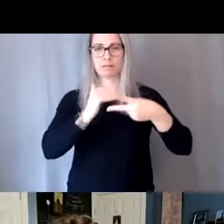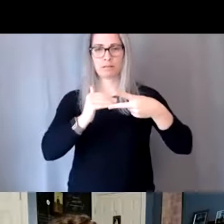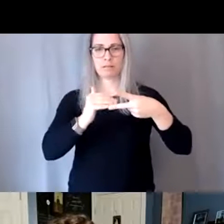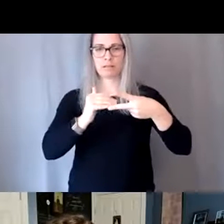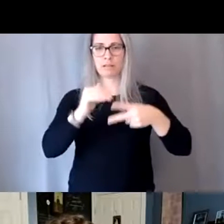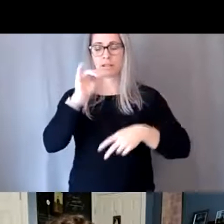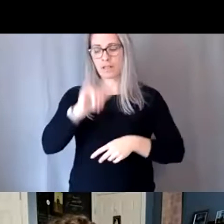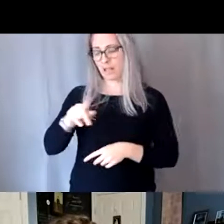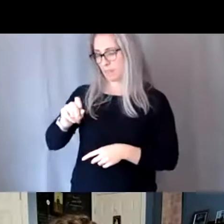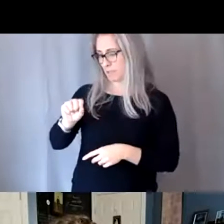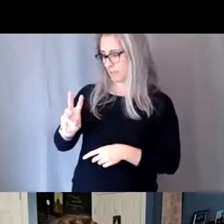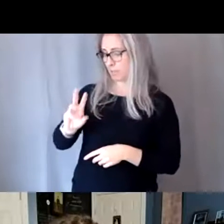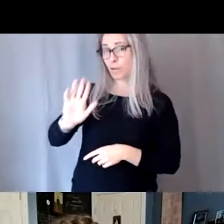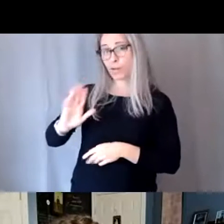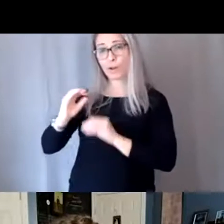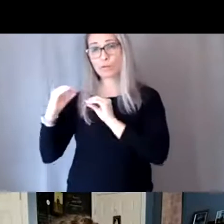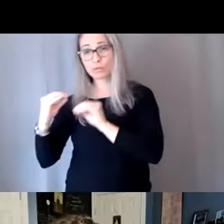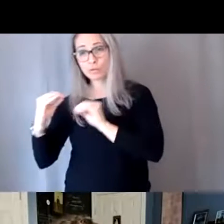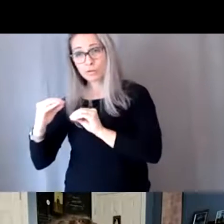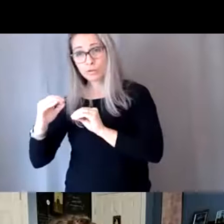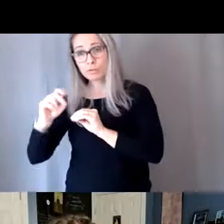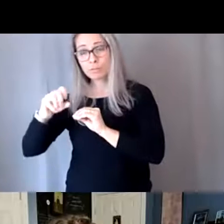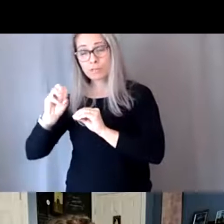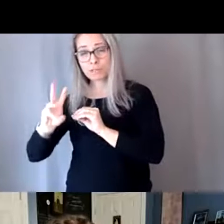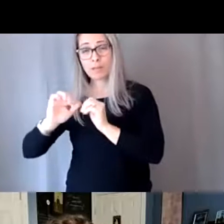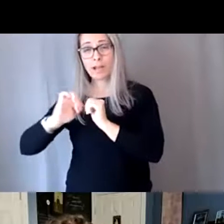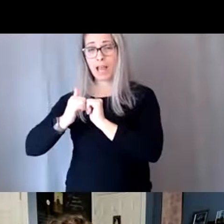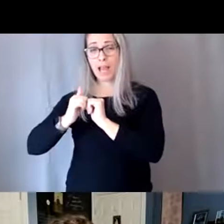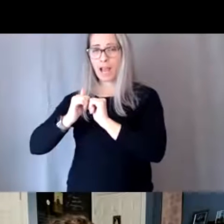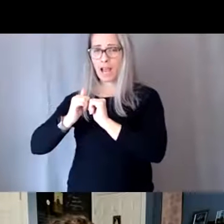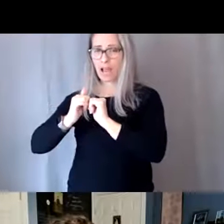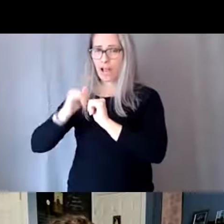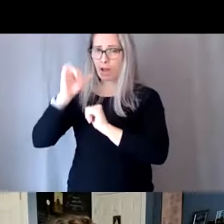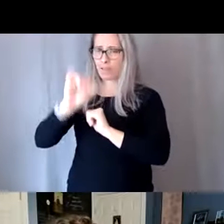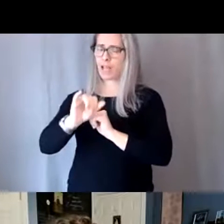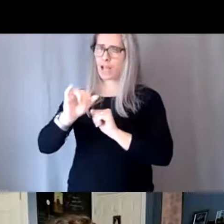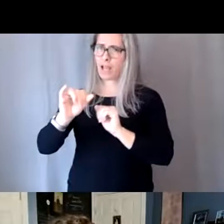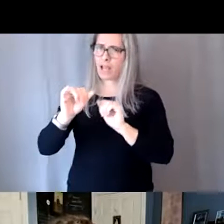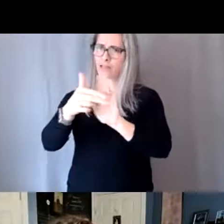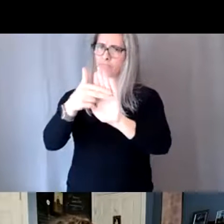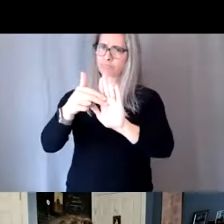support worker education looking at a textbook there as well and from there hoping to go into a bit